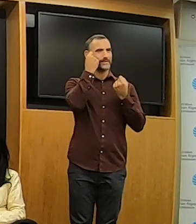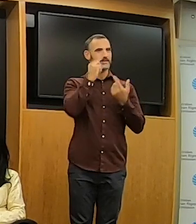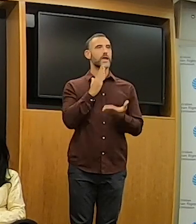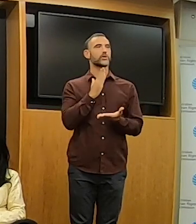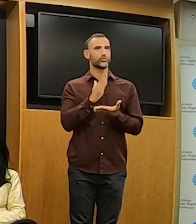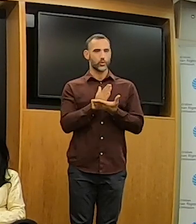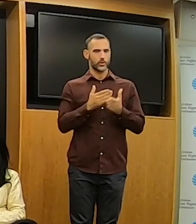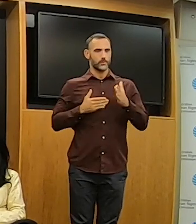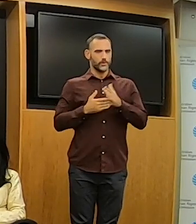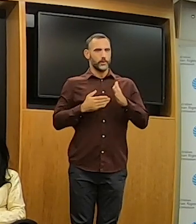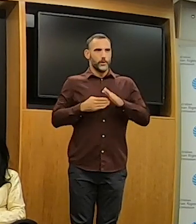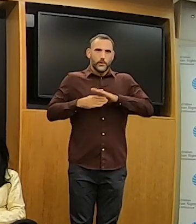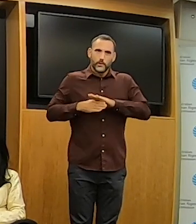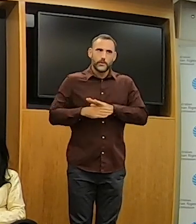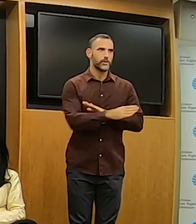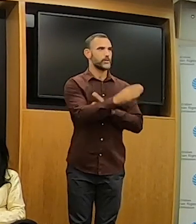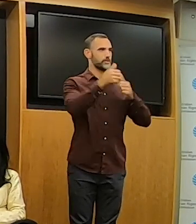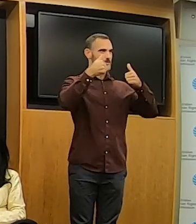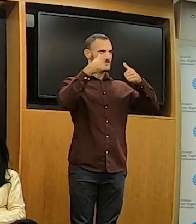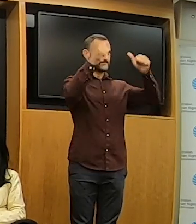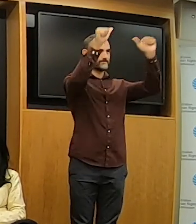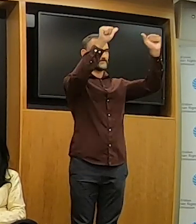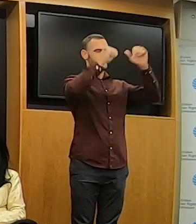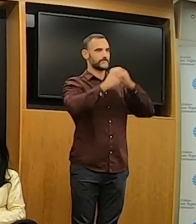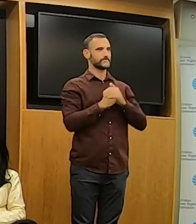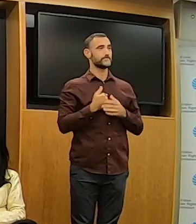The first speaker will be Nujeen Mustafa.